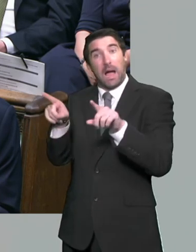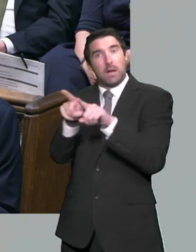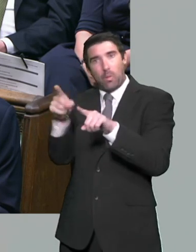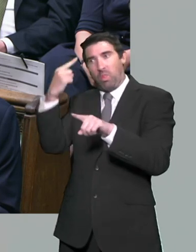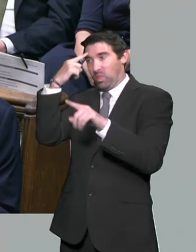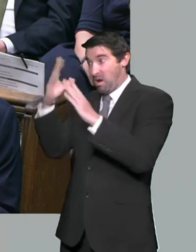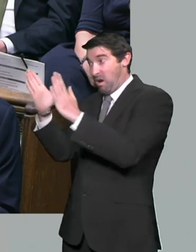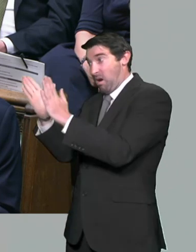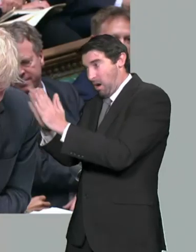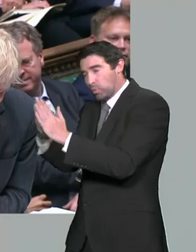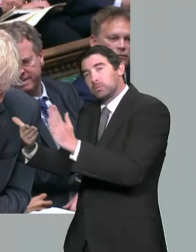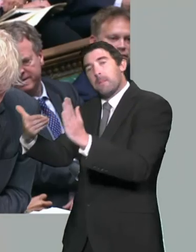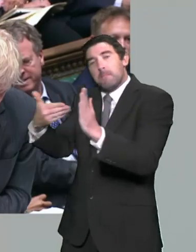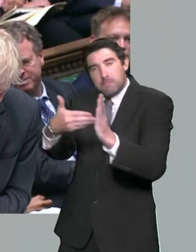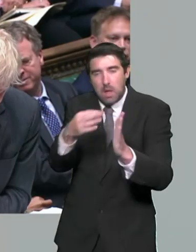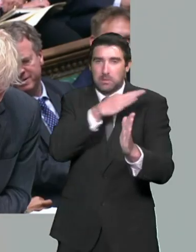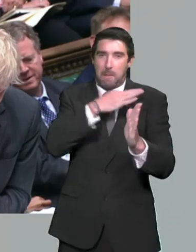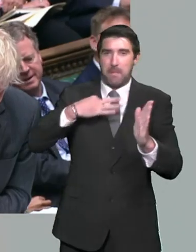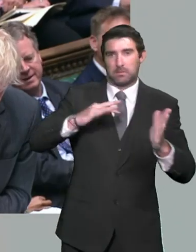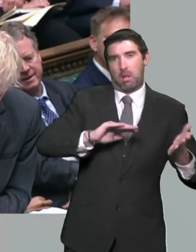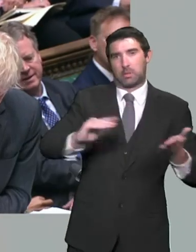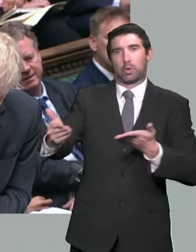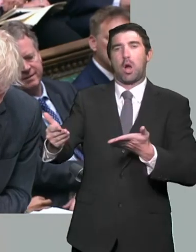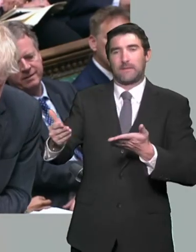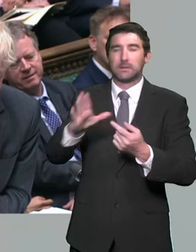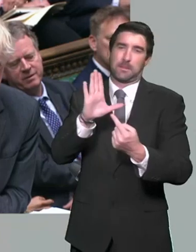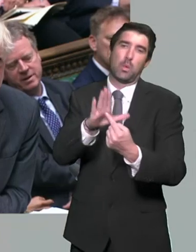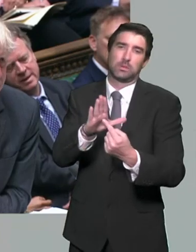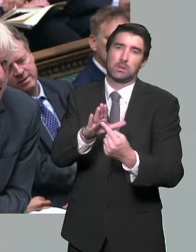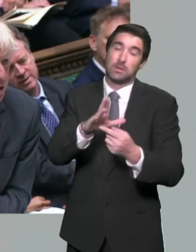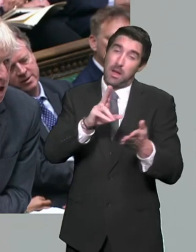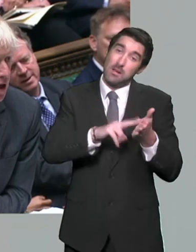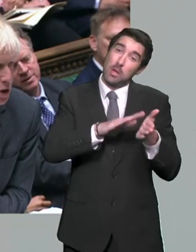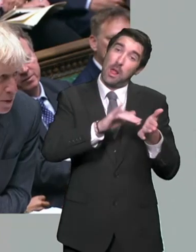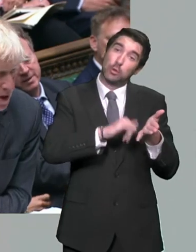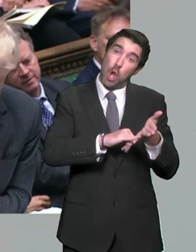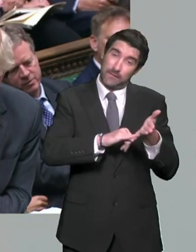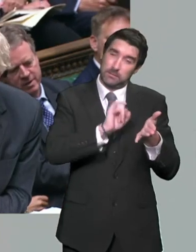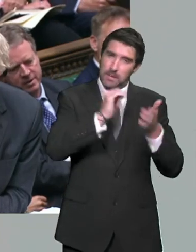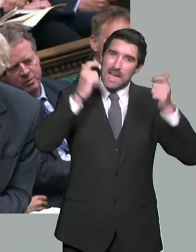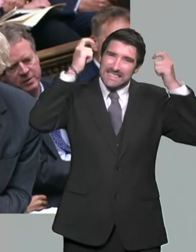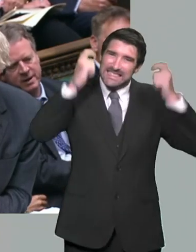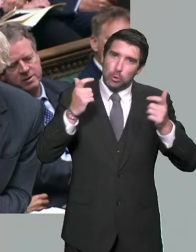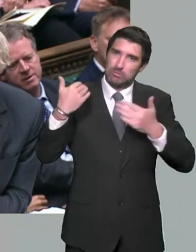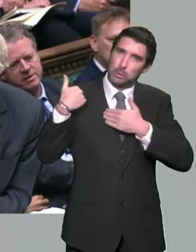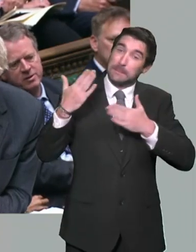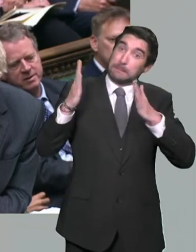services, particularly medical services, that they need. The NHS has a statutory duty to take account of population growth.